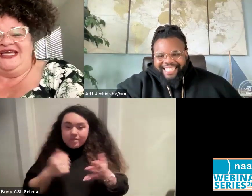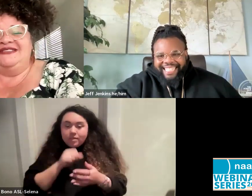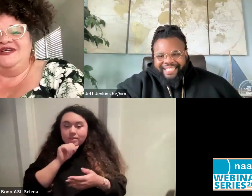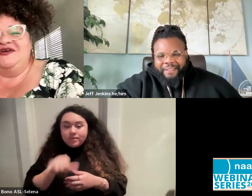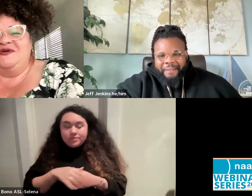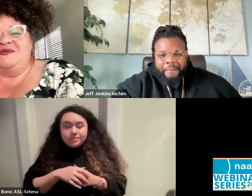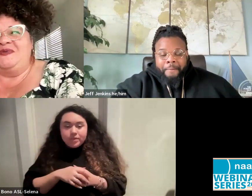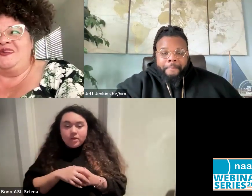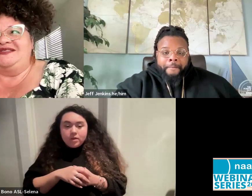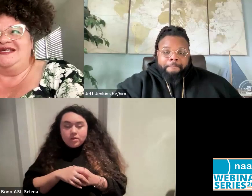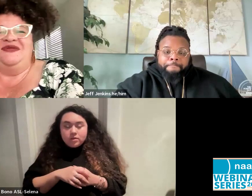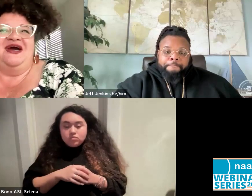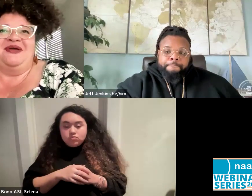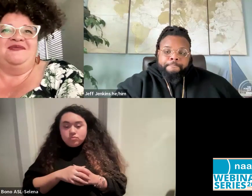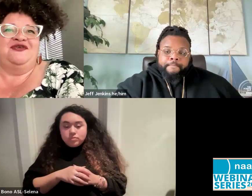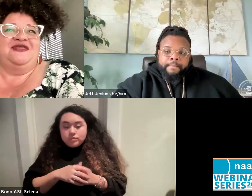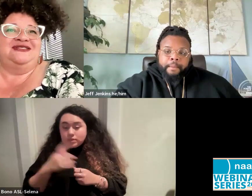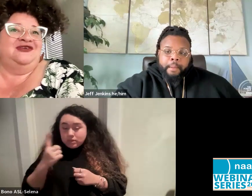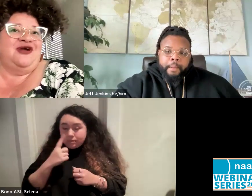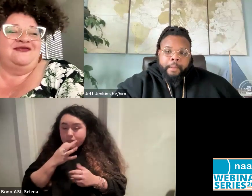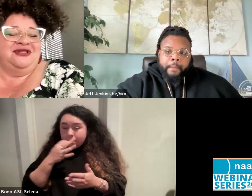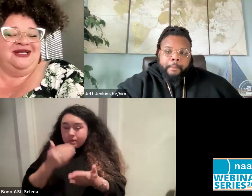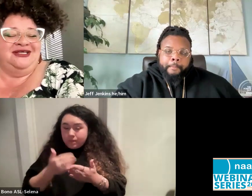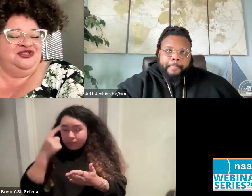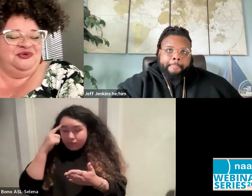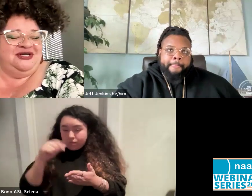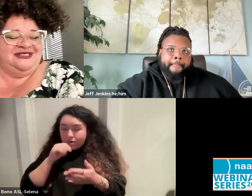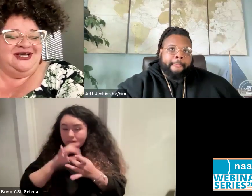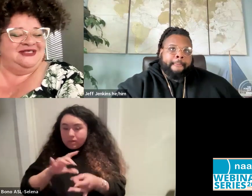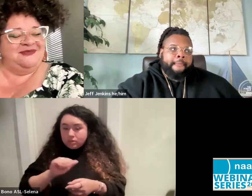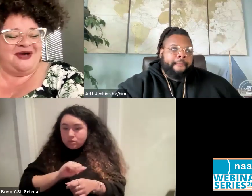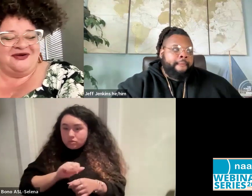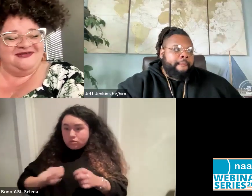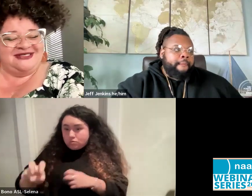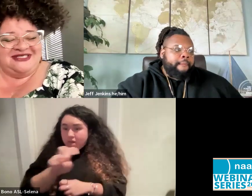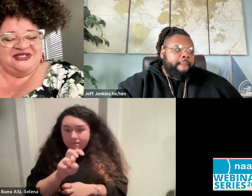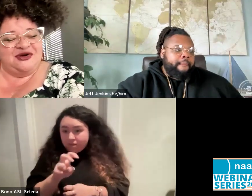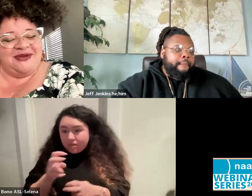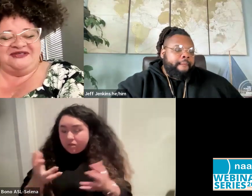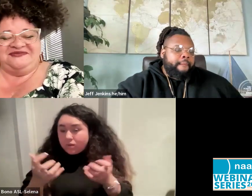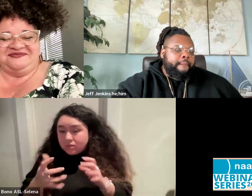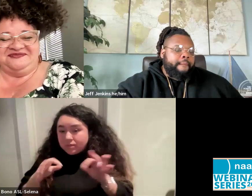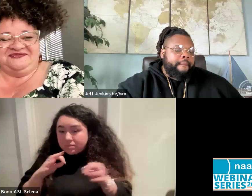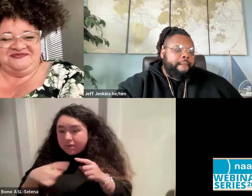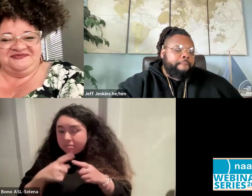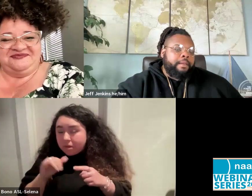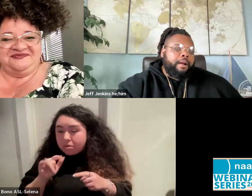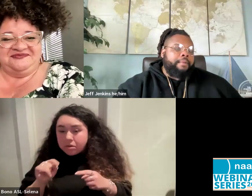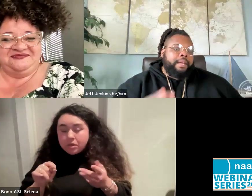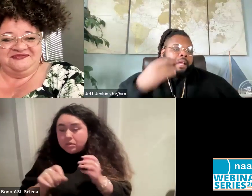Is there something coming up for you that's not travel related that you want to tell us about or give us a teaser about? You don't know me.